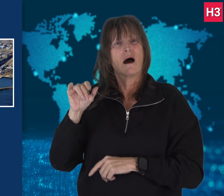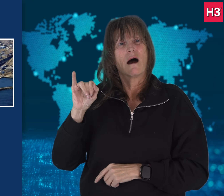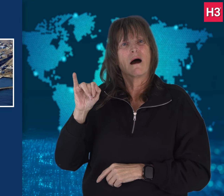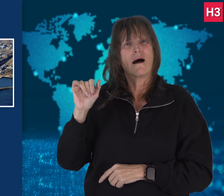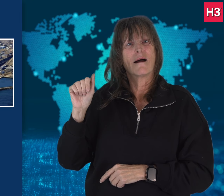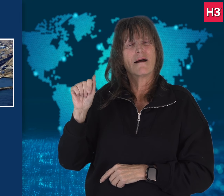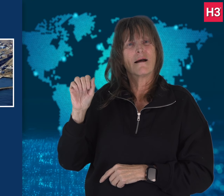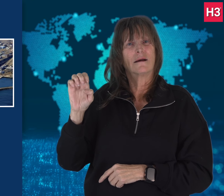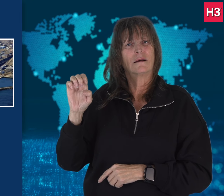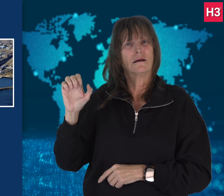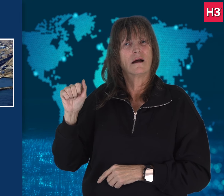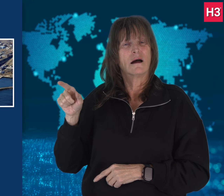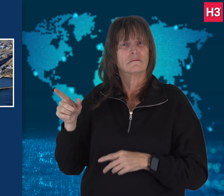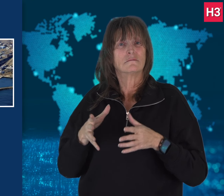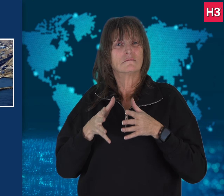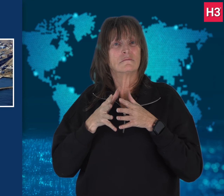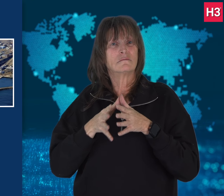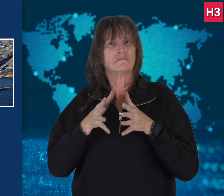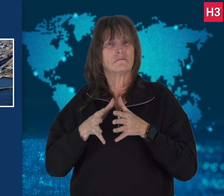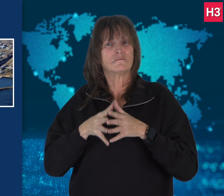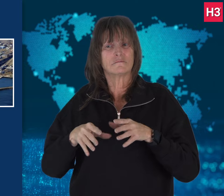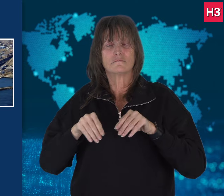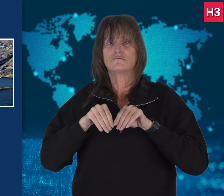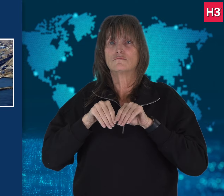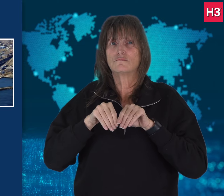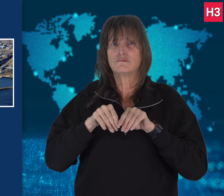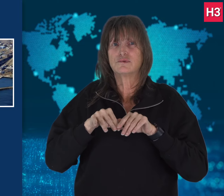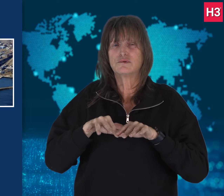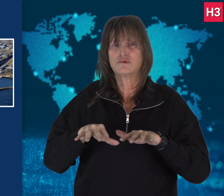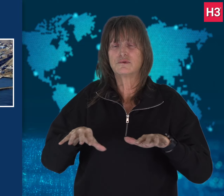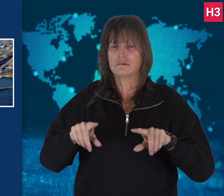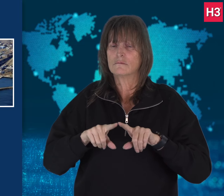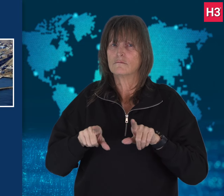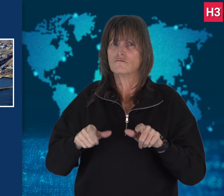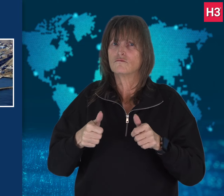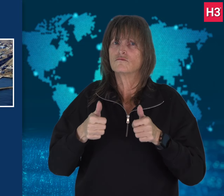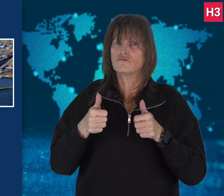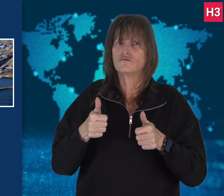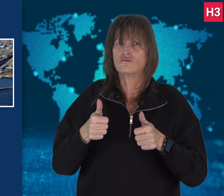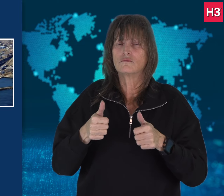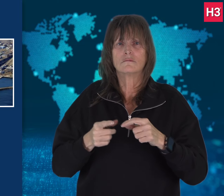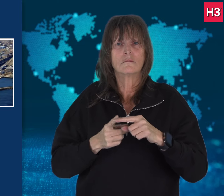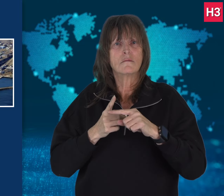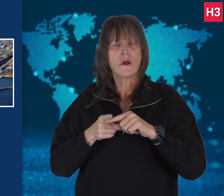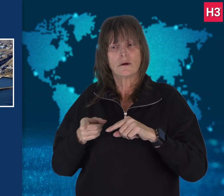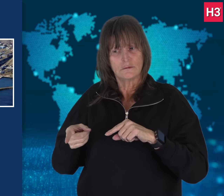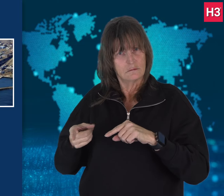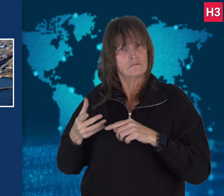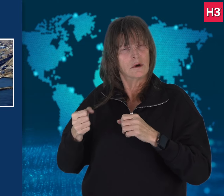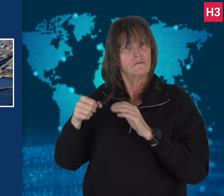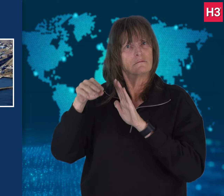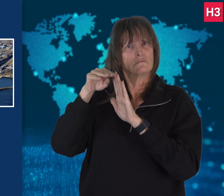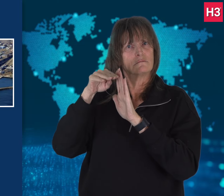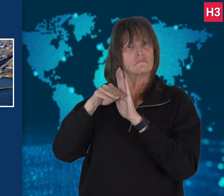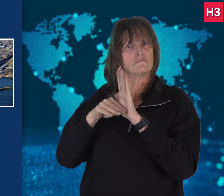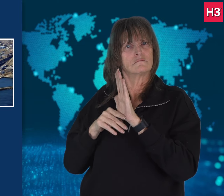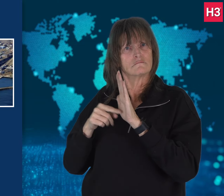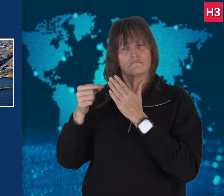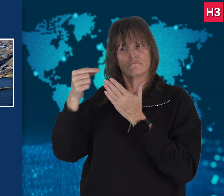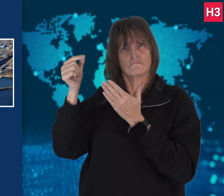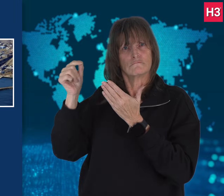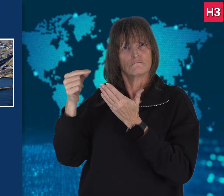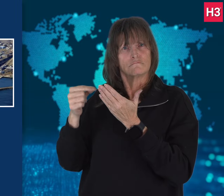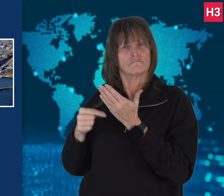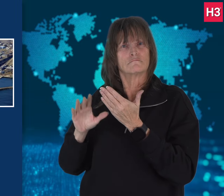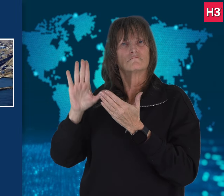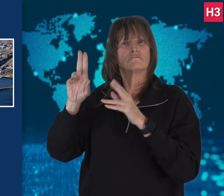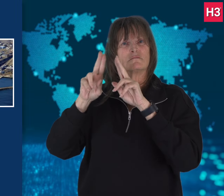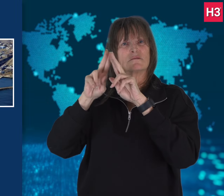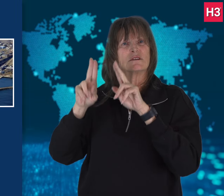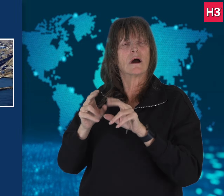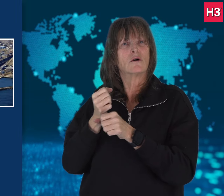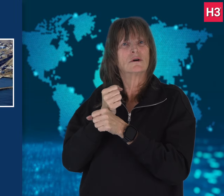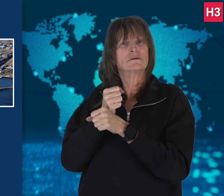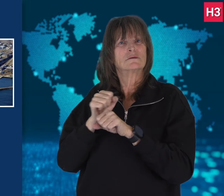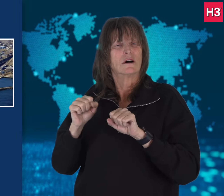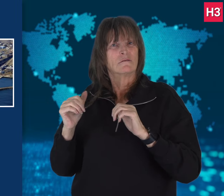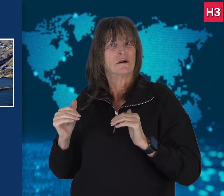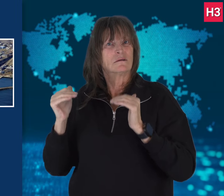safety standards. However, some nearby countries did not agree.